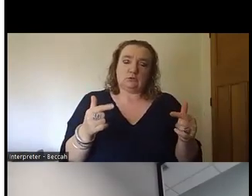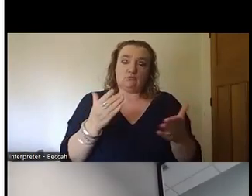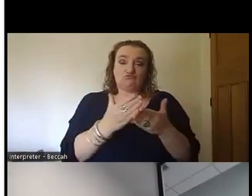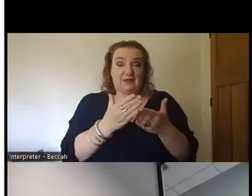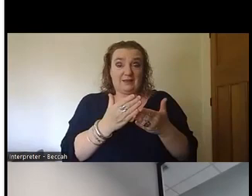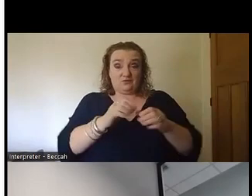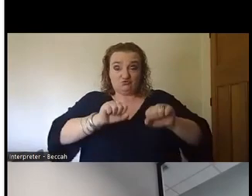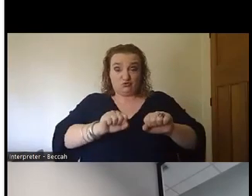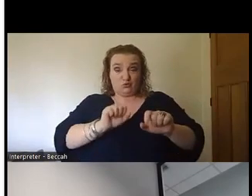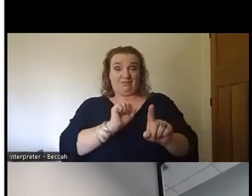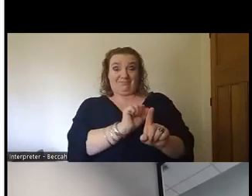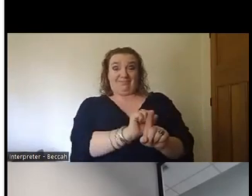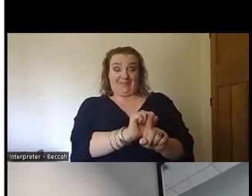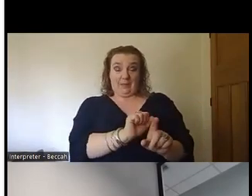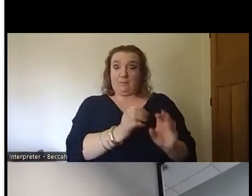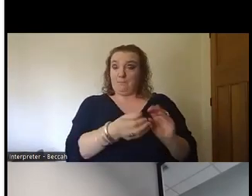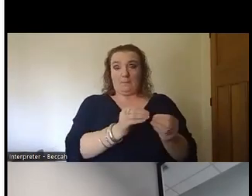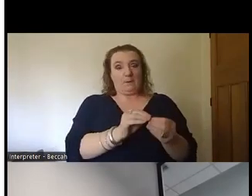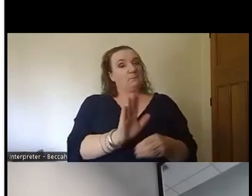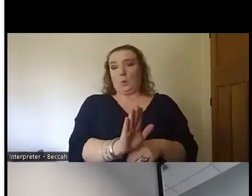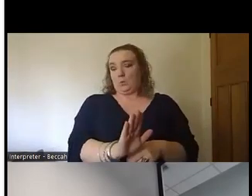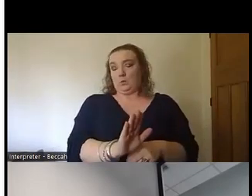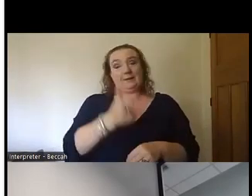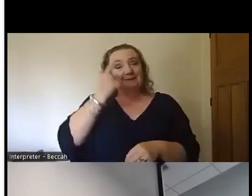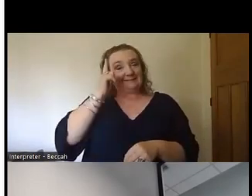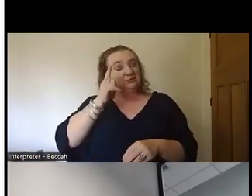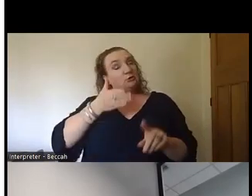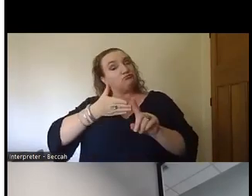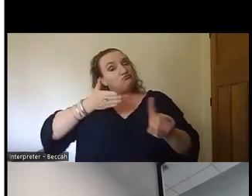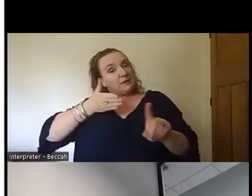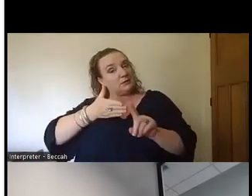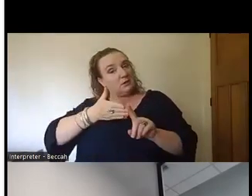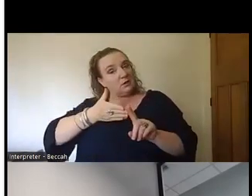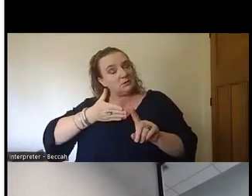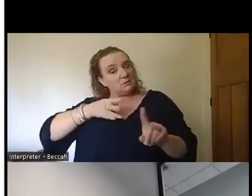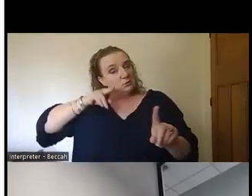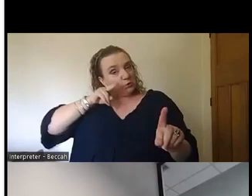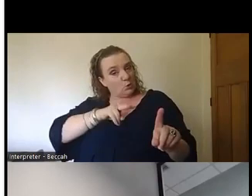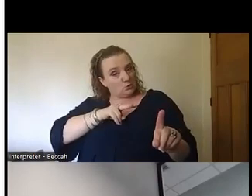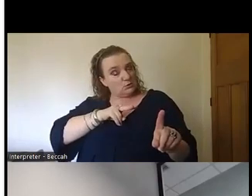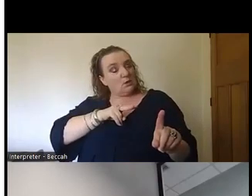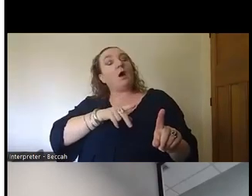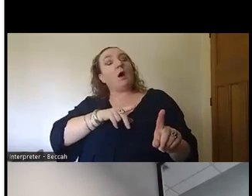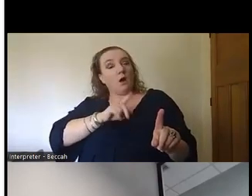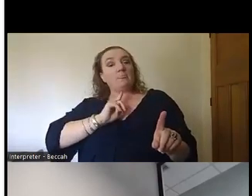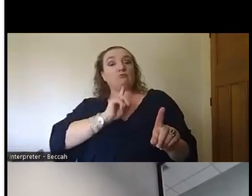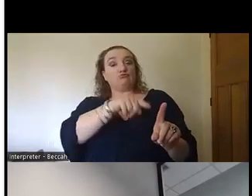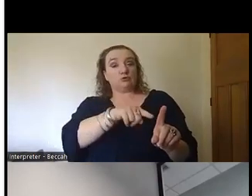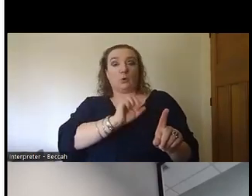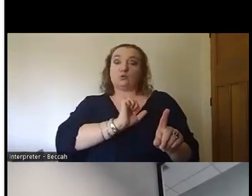it's about how teachers recognise and notice, and then respond to learners to ensure progress.